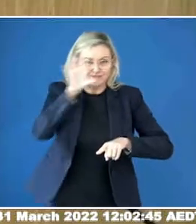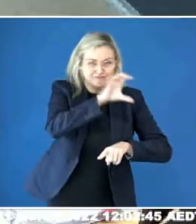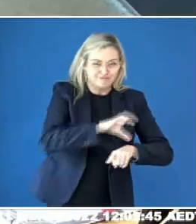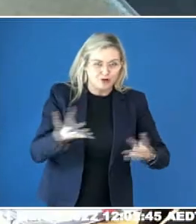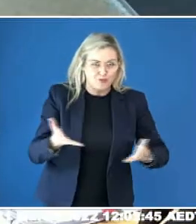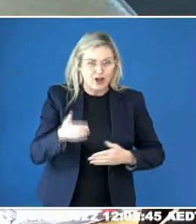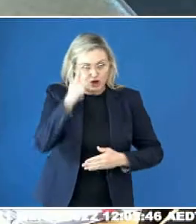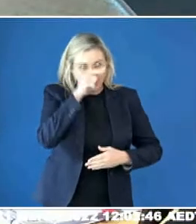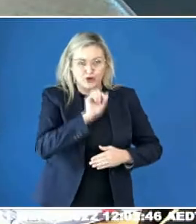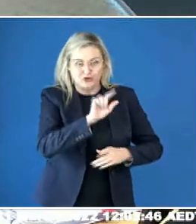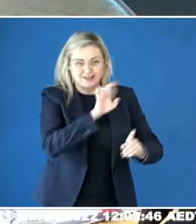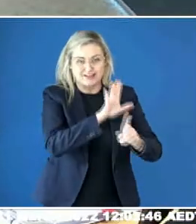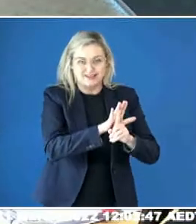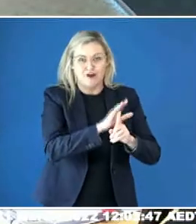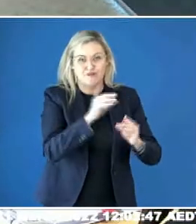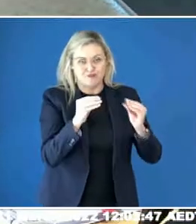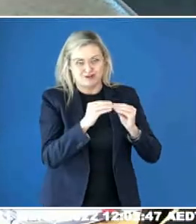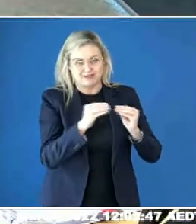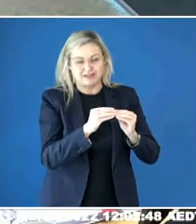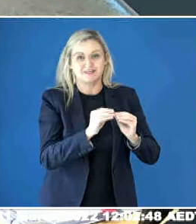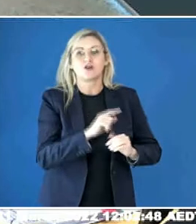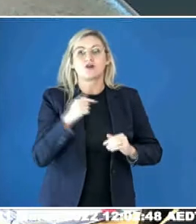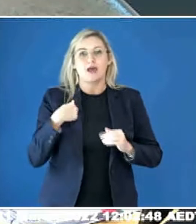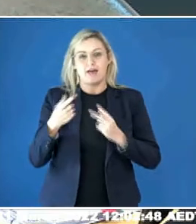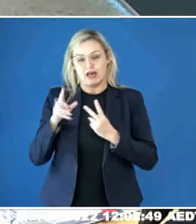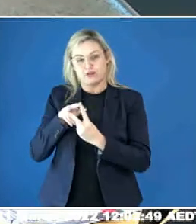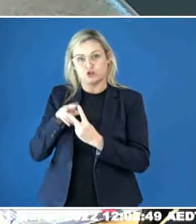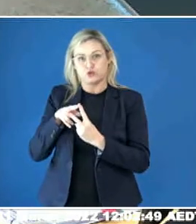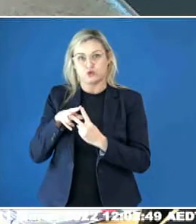We have Commissioner Bennett and Commissioner Mason in the Hobart hearing